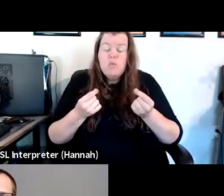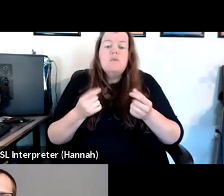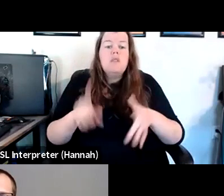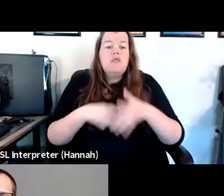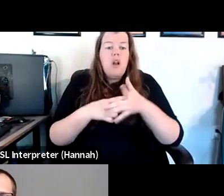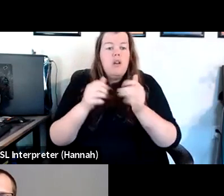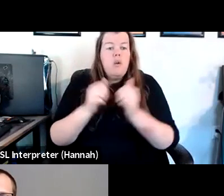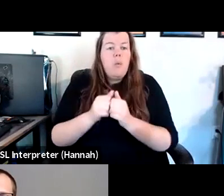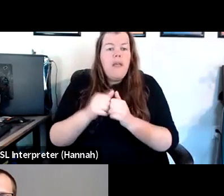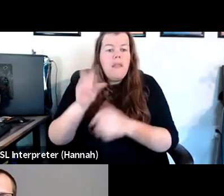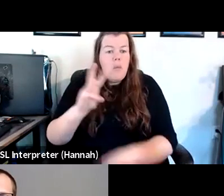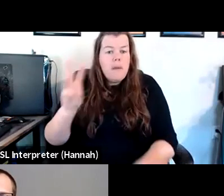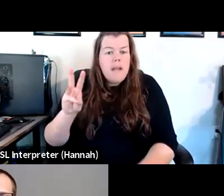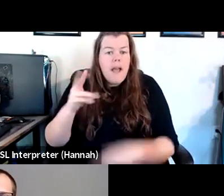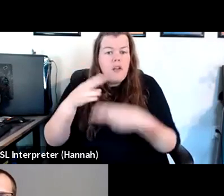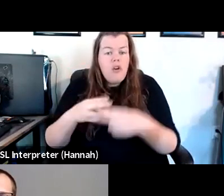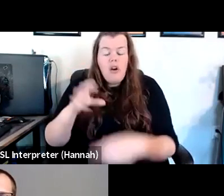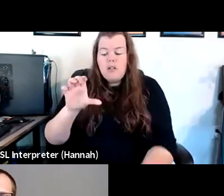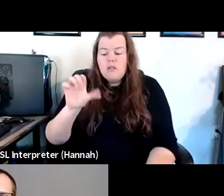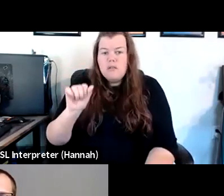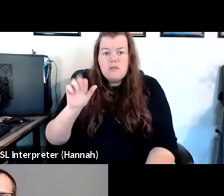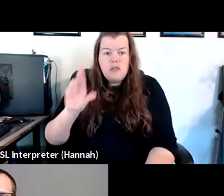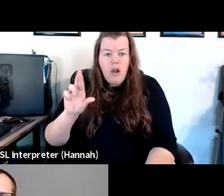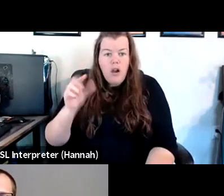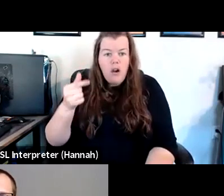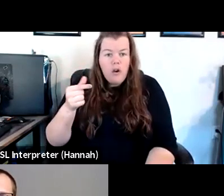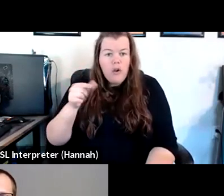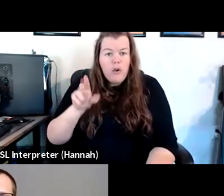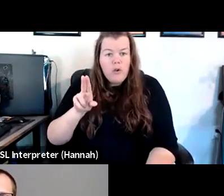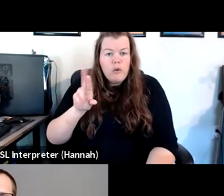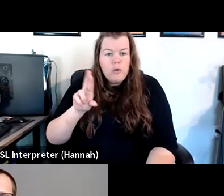and what I really liked about this website was I was able to compare different makes and models,